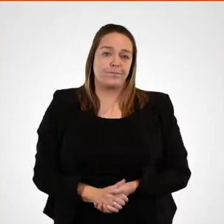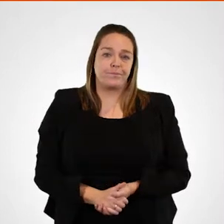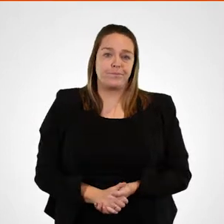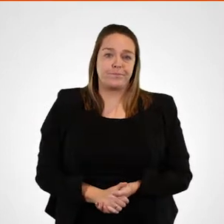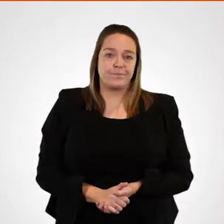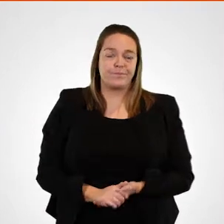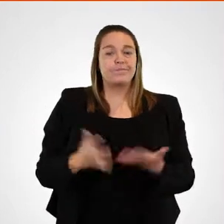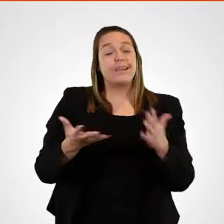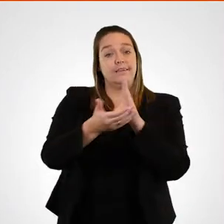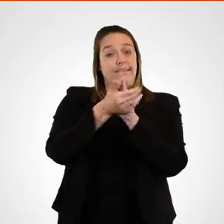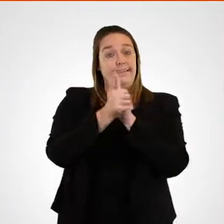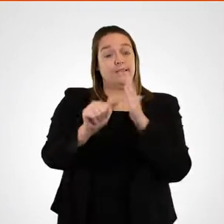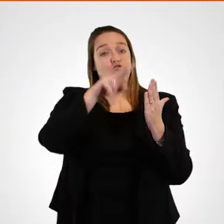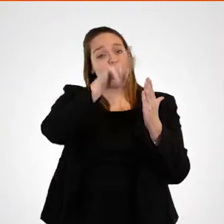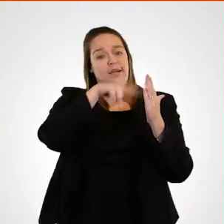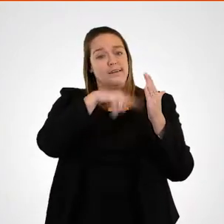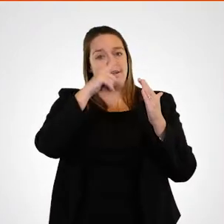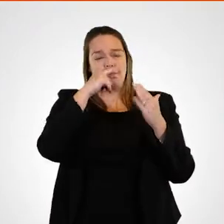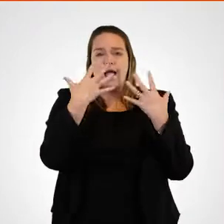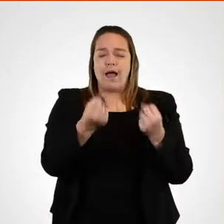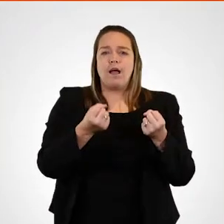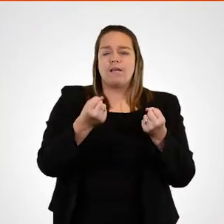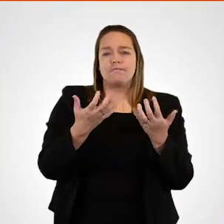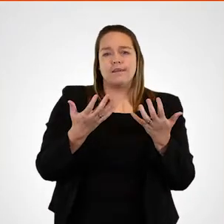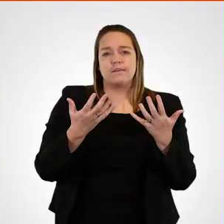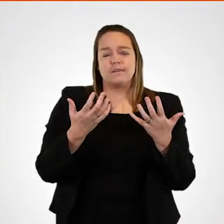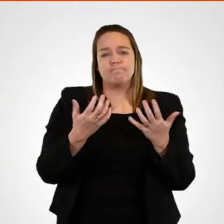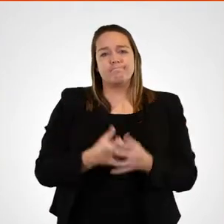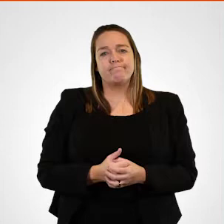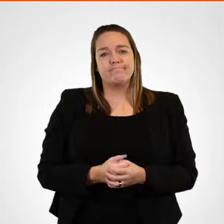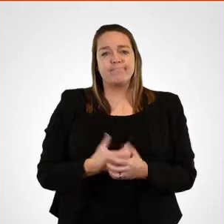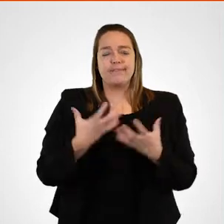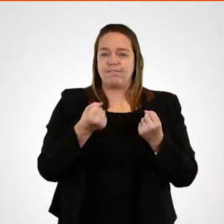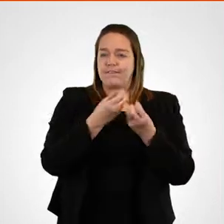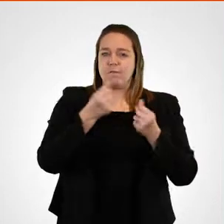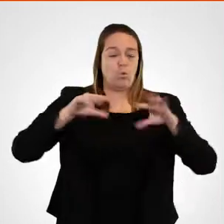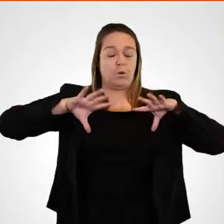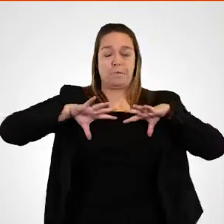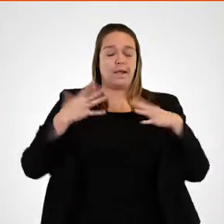So skilled readers have automaticised certain behaviours